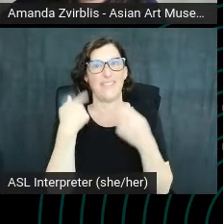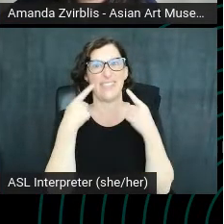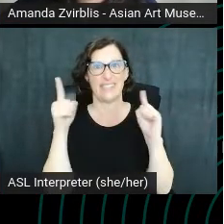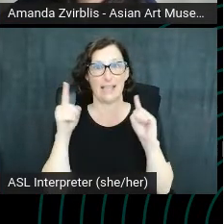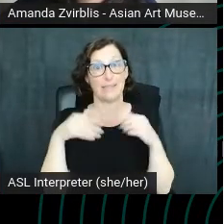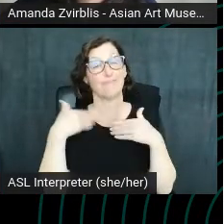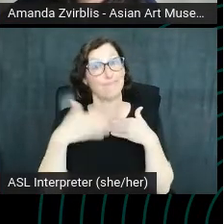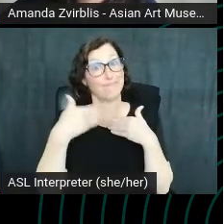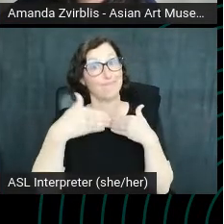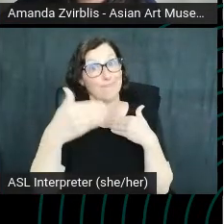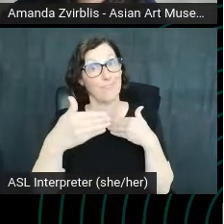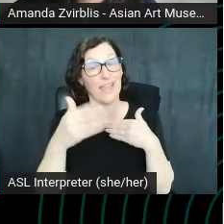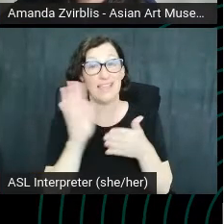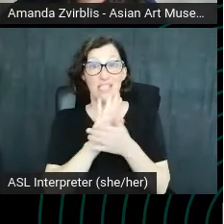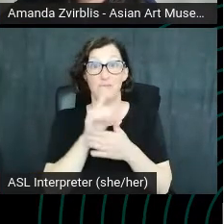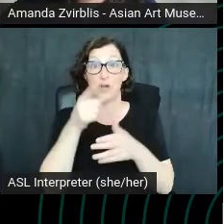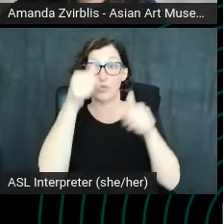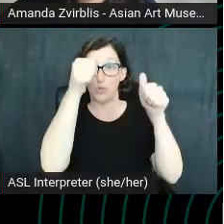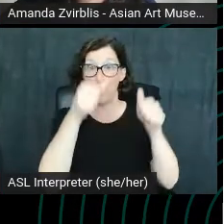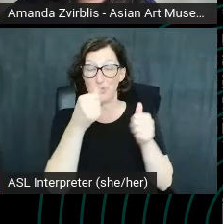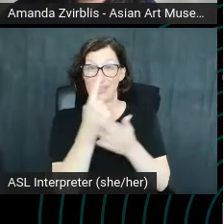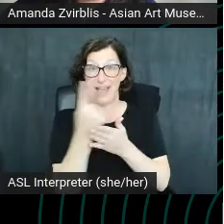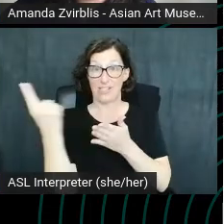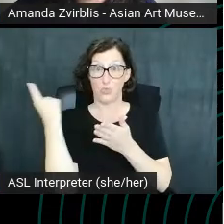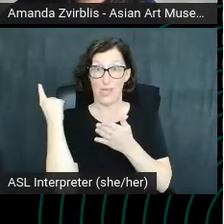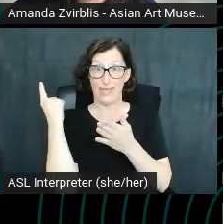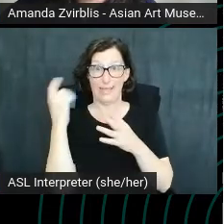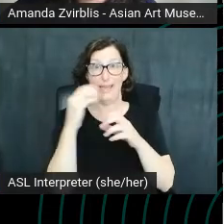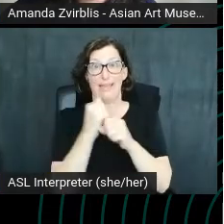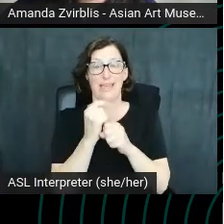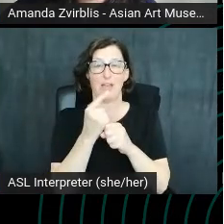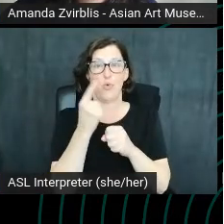Did a video you posted last week get thousands of views over the weekend?